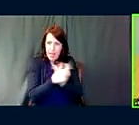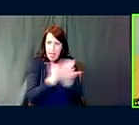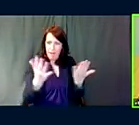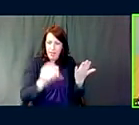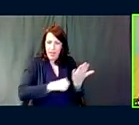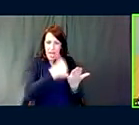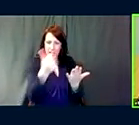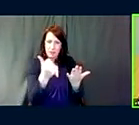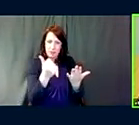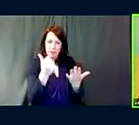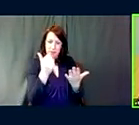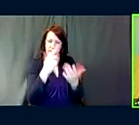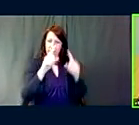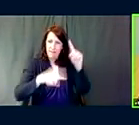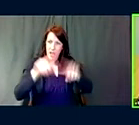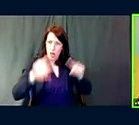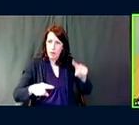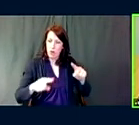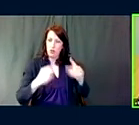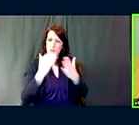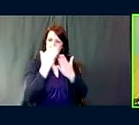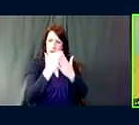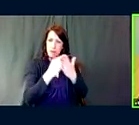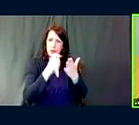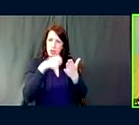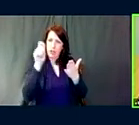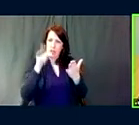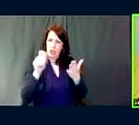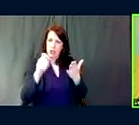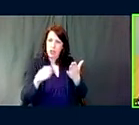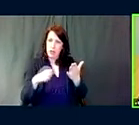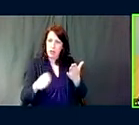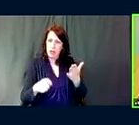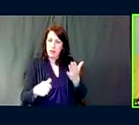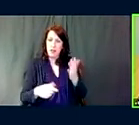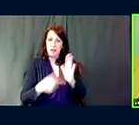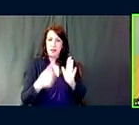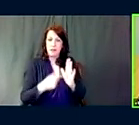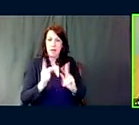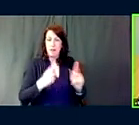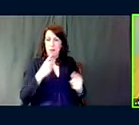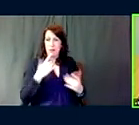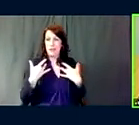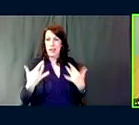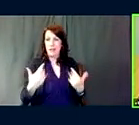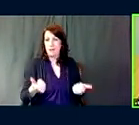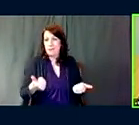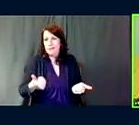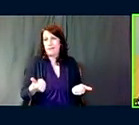EVERYTHING ELSE, AND CAN'T COME UP WITH ANY OTHER ASSOCIATIONS, OFTENTIMES PEOPLE WILL SHRUG AND